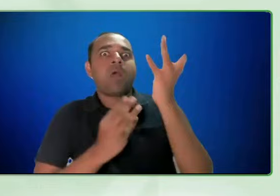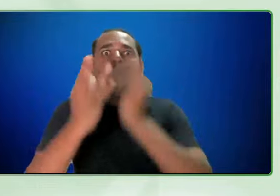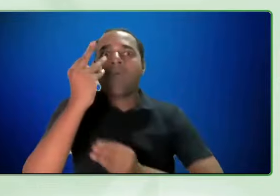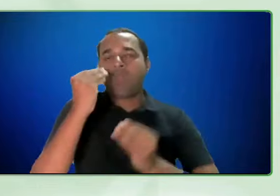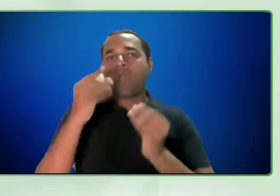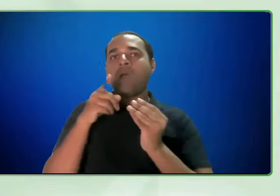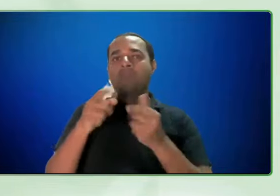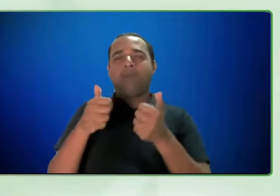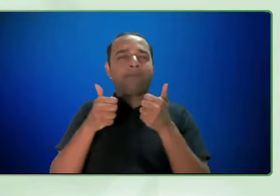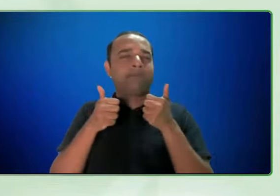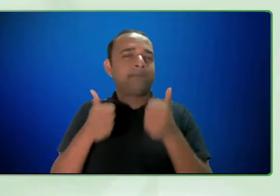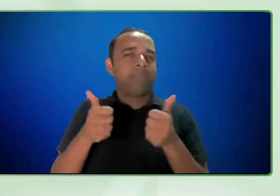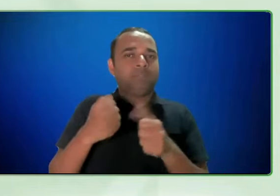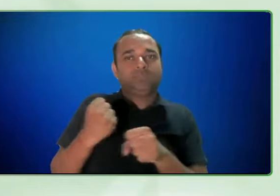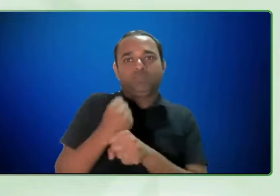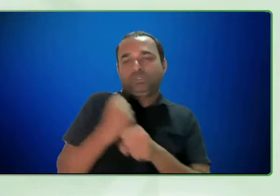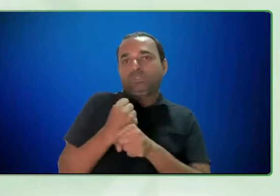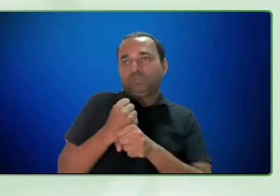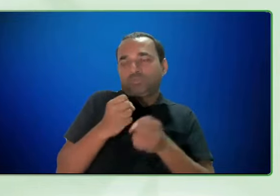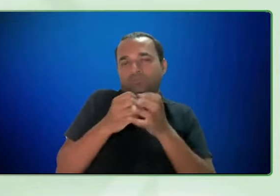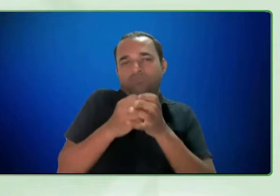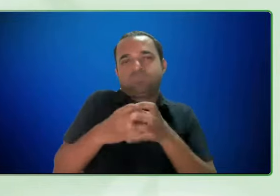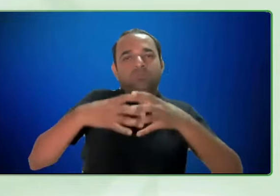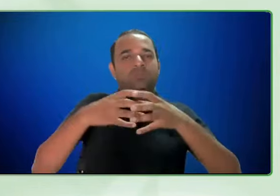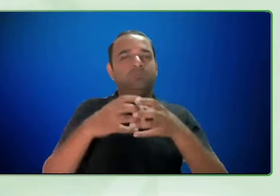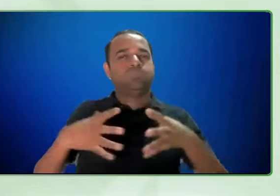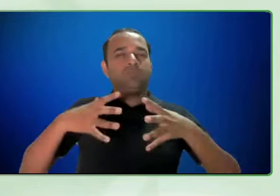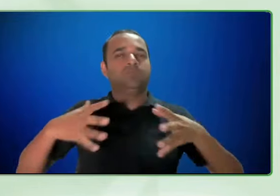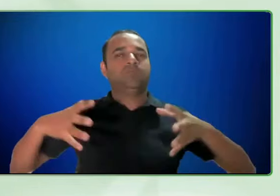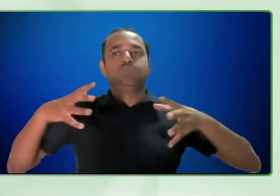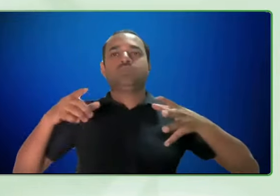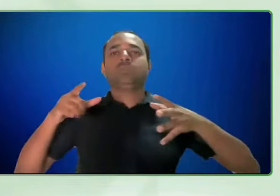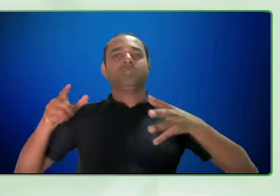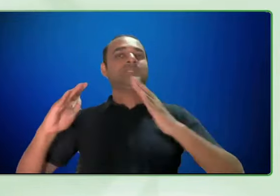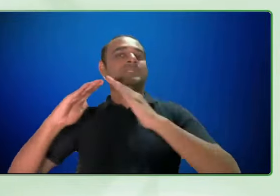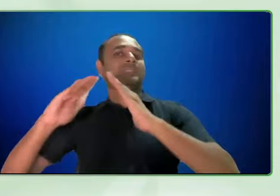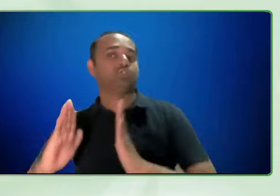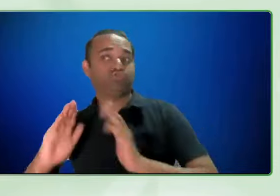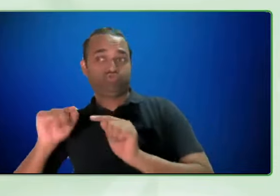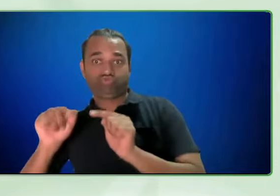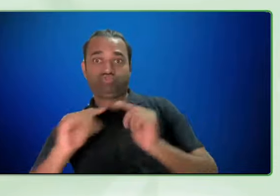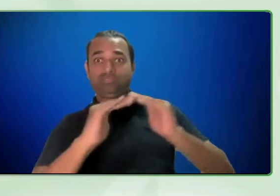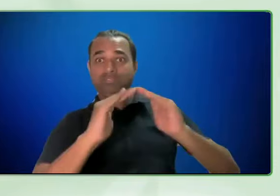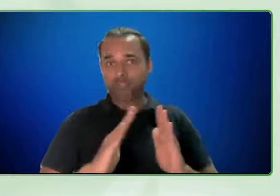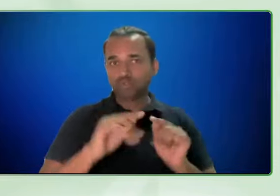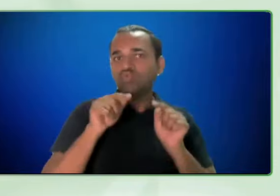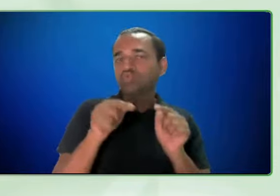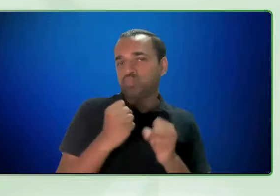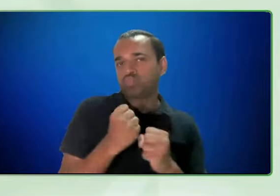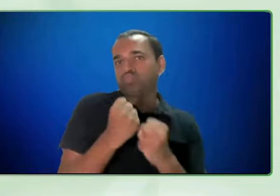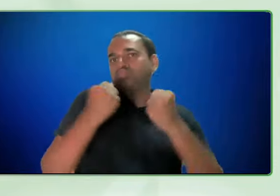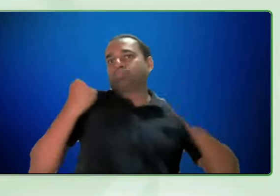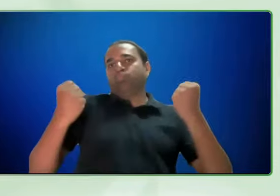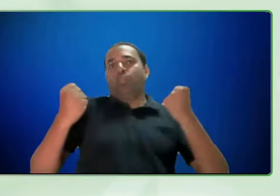should really do is we should ensure - as I was just walking I was speaking to the access team,